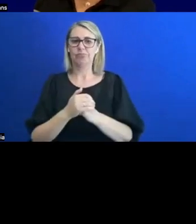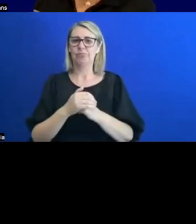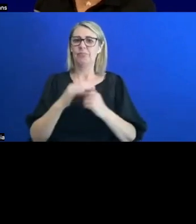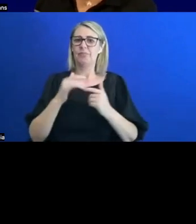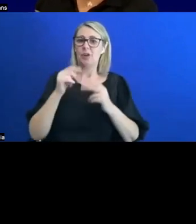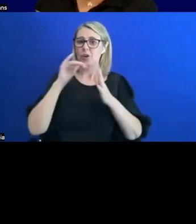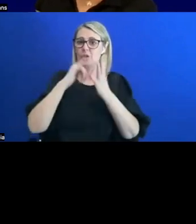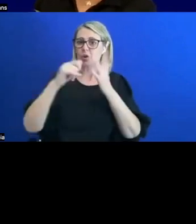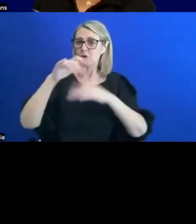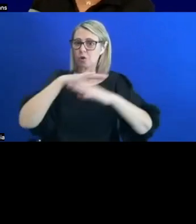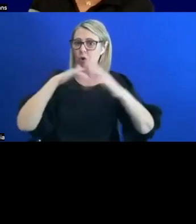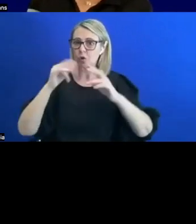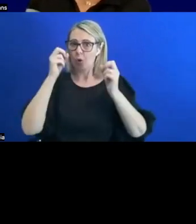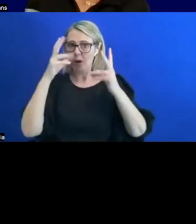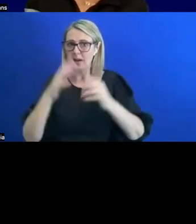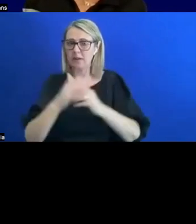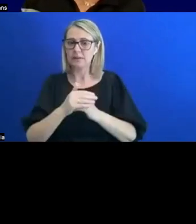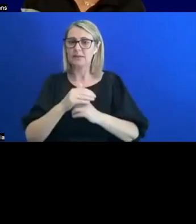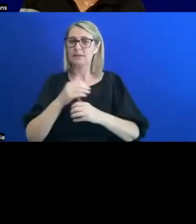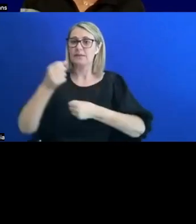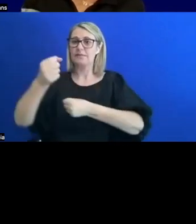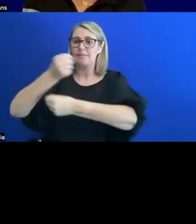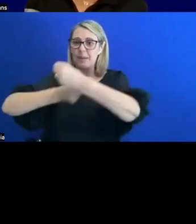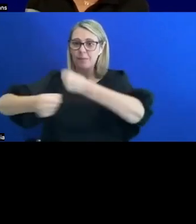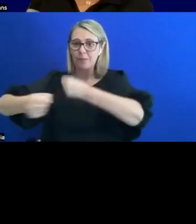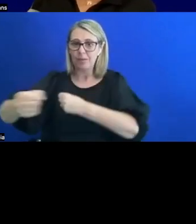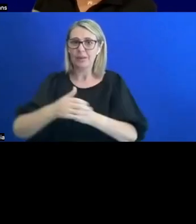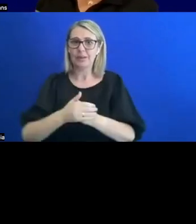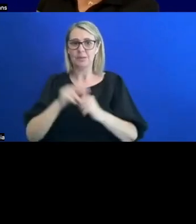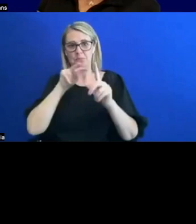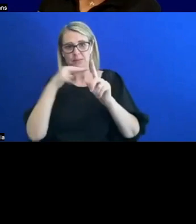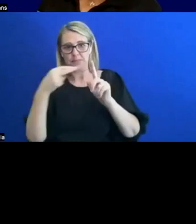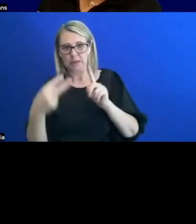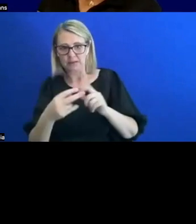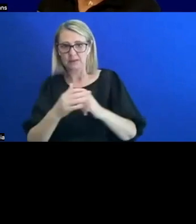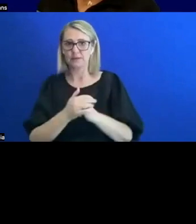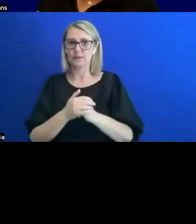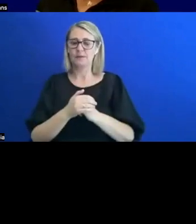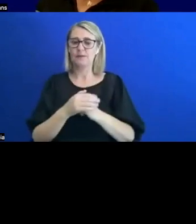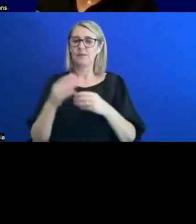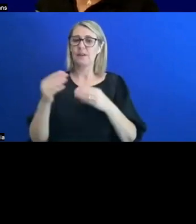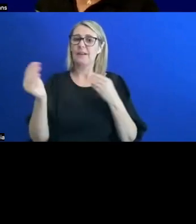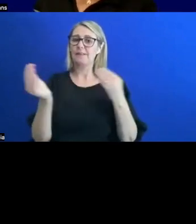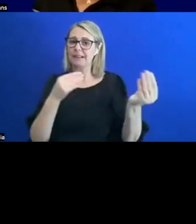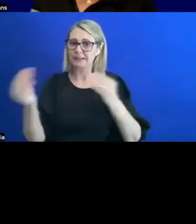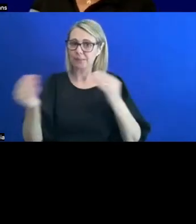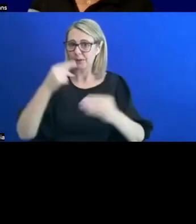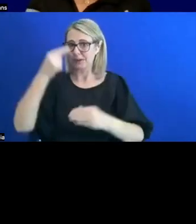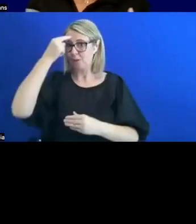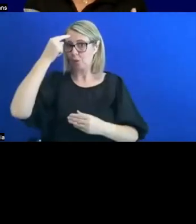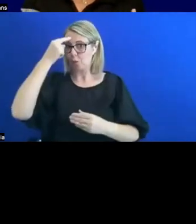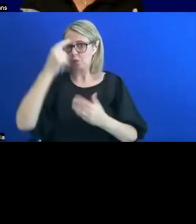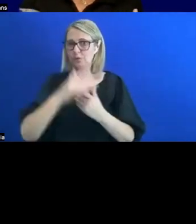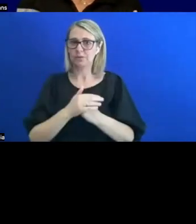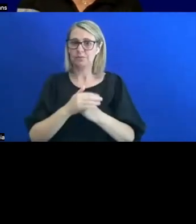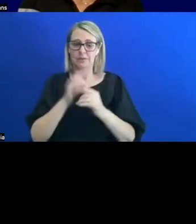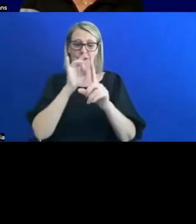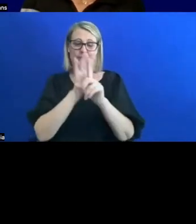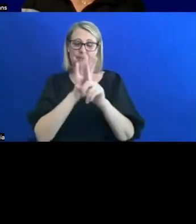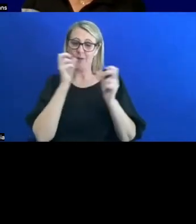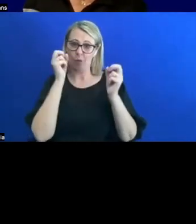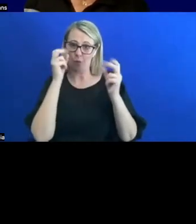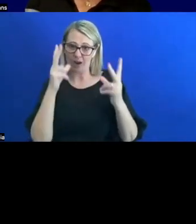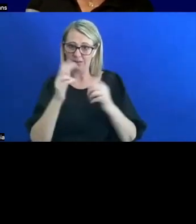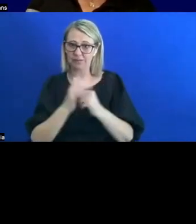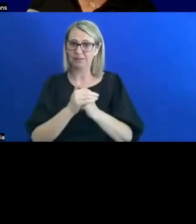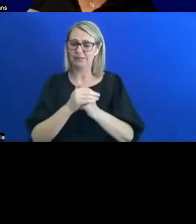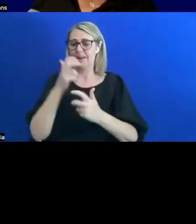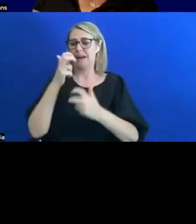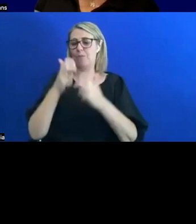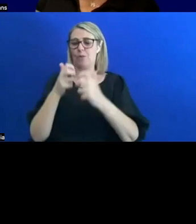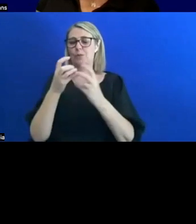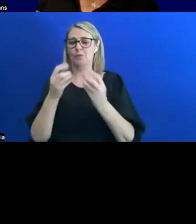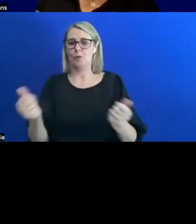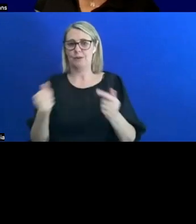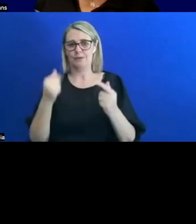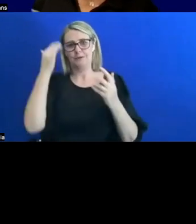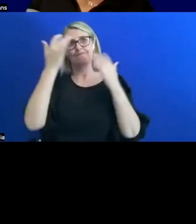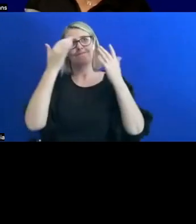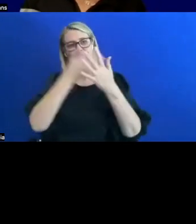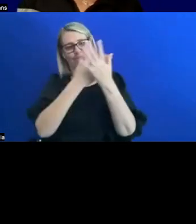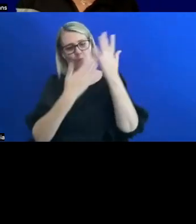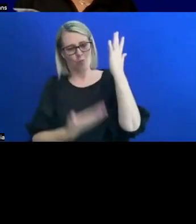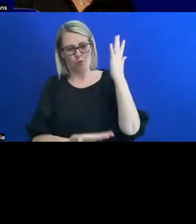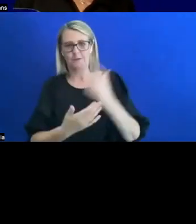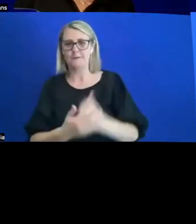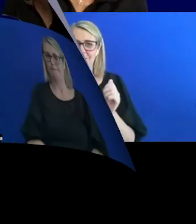empathy, perspective taking, flexibility of thought, self-awareness and problem solving.